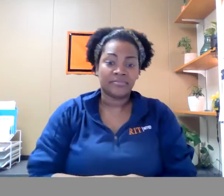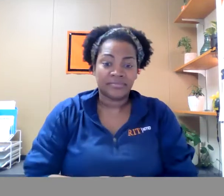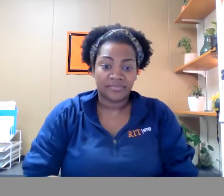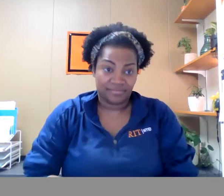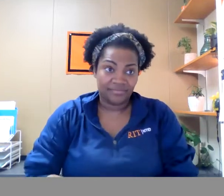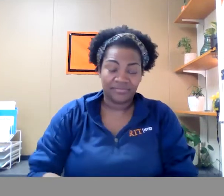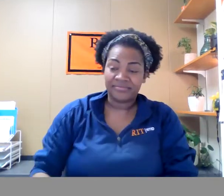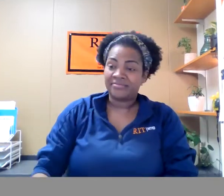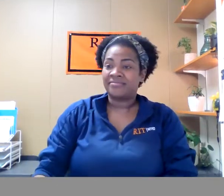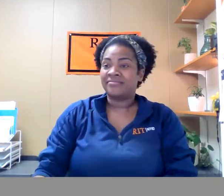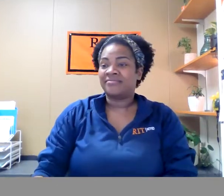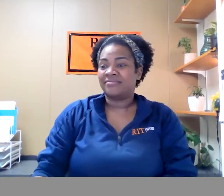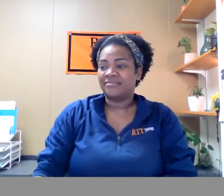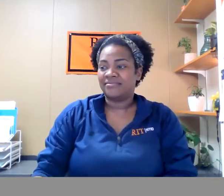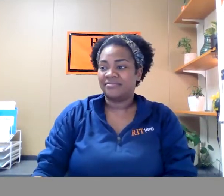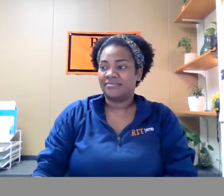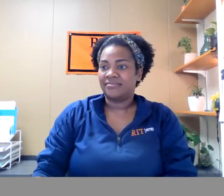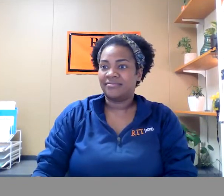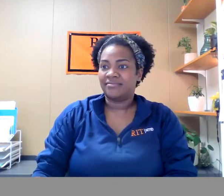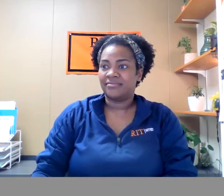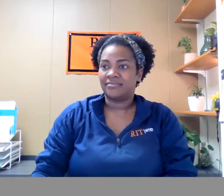are facing or others have that they never saw.